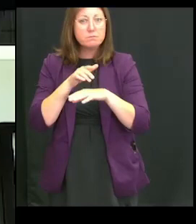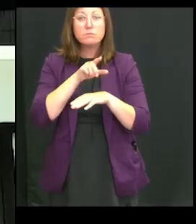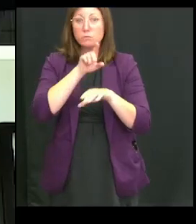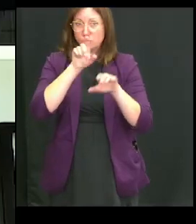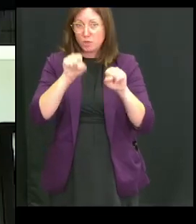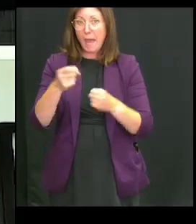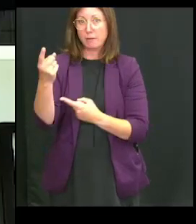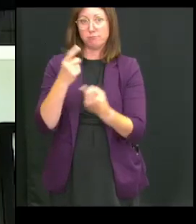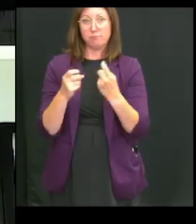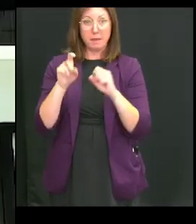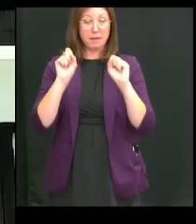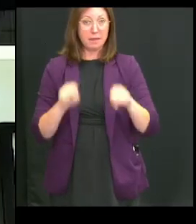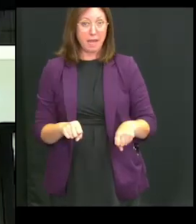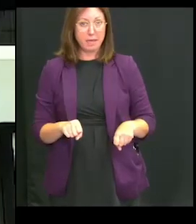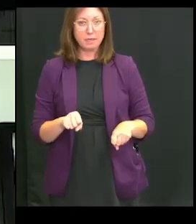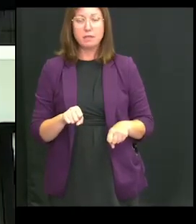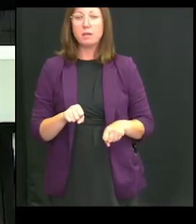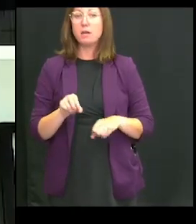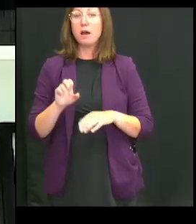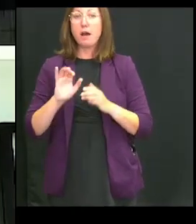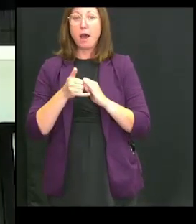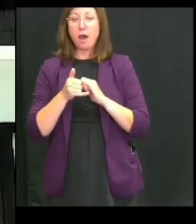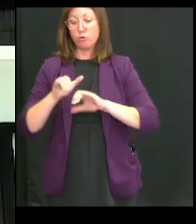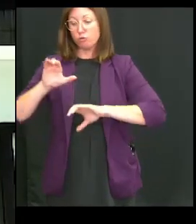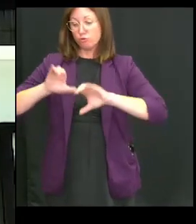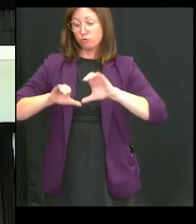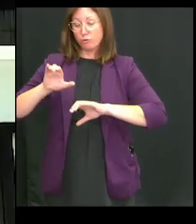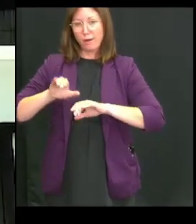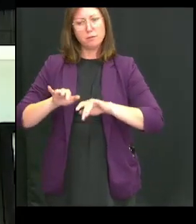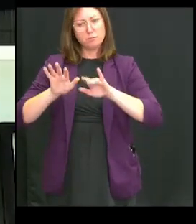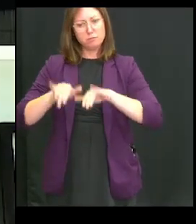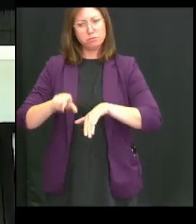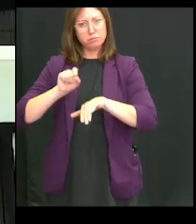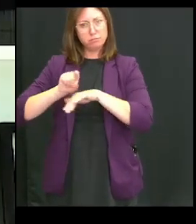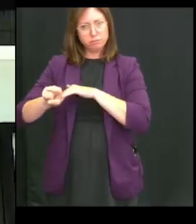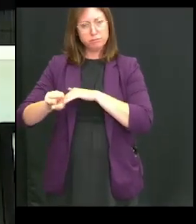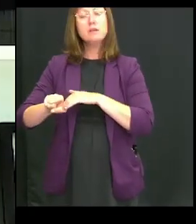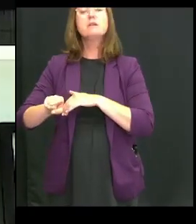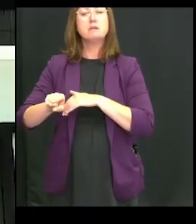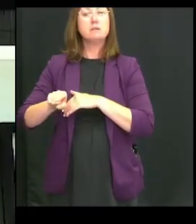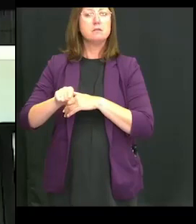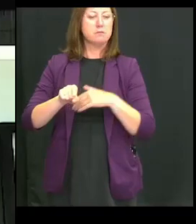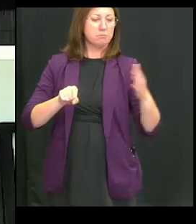So use the chat function, submit your questions, and I will be able to ask them to our speakers.